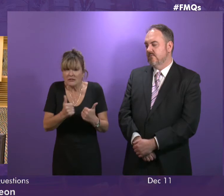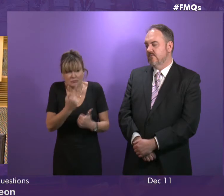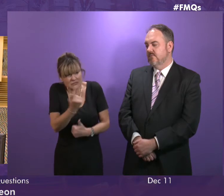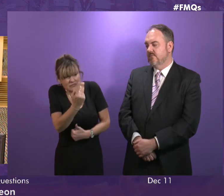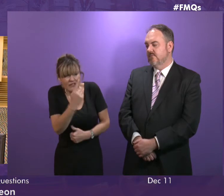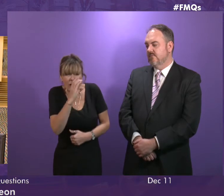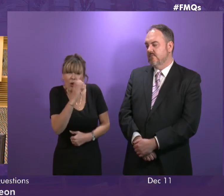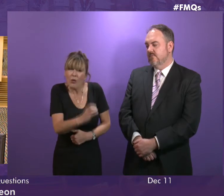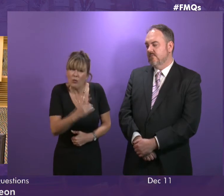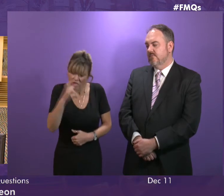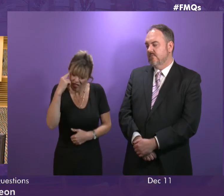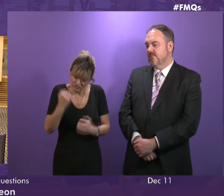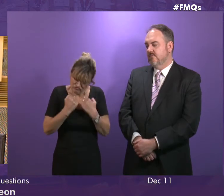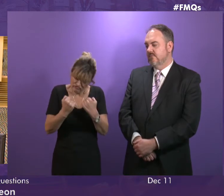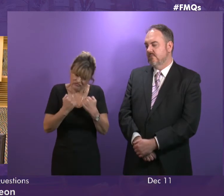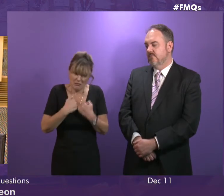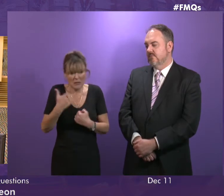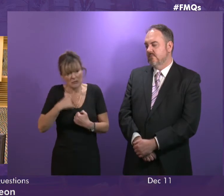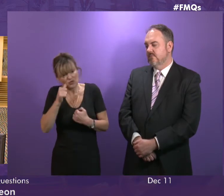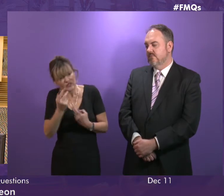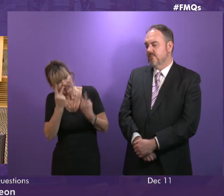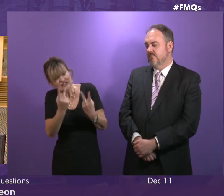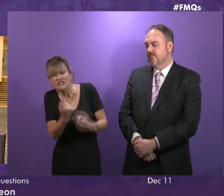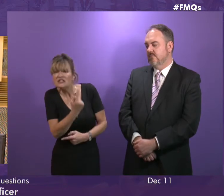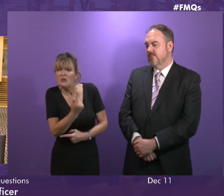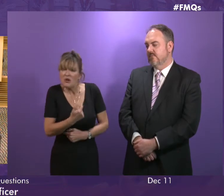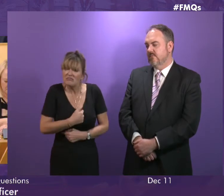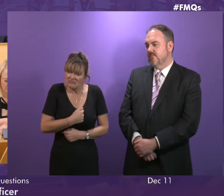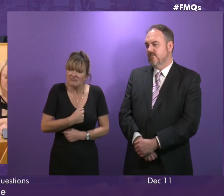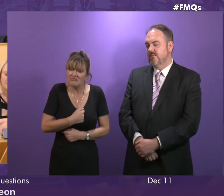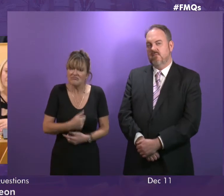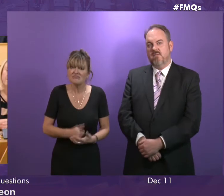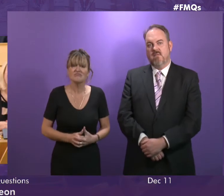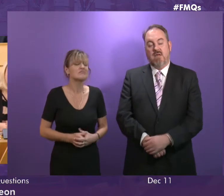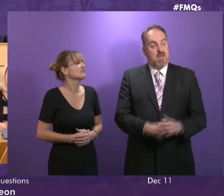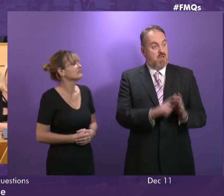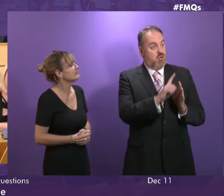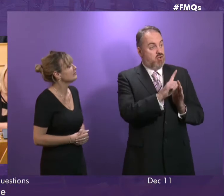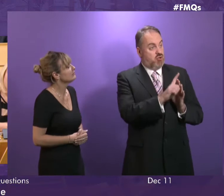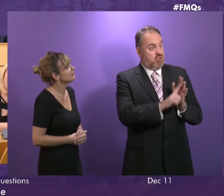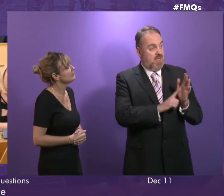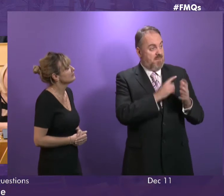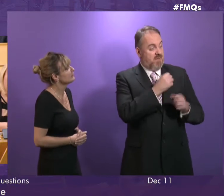should all reflect on that over the next couple of weeks.